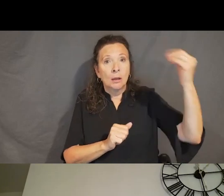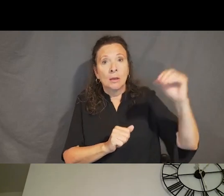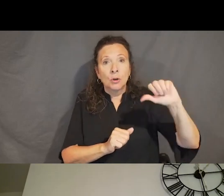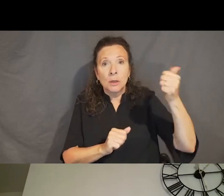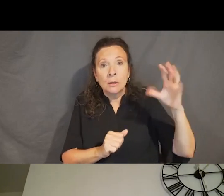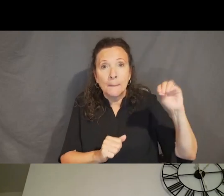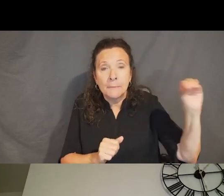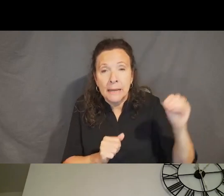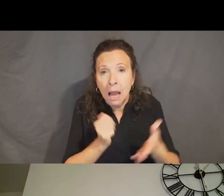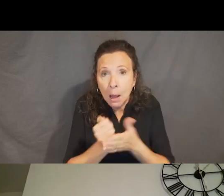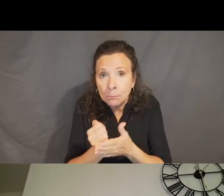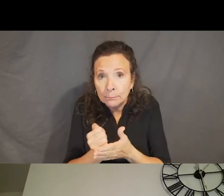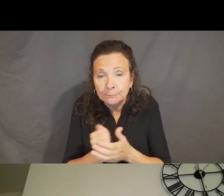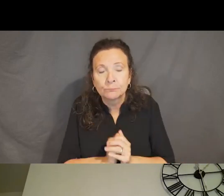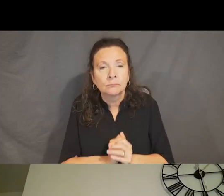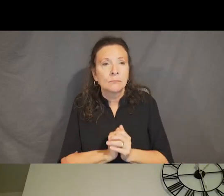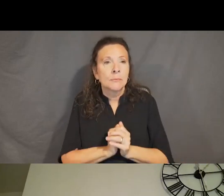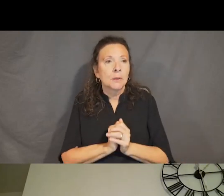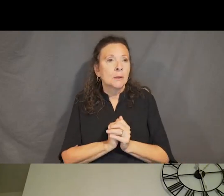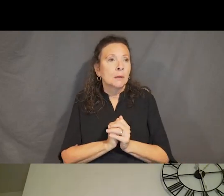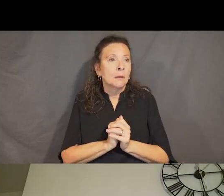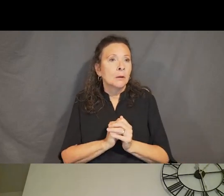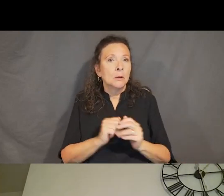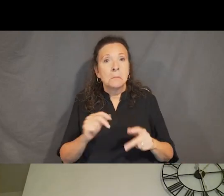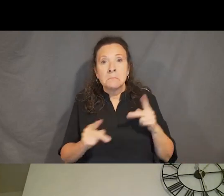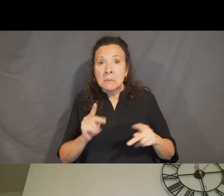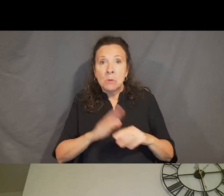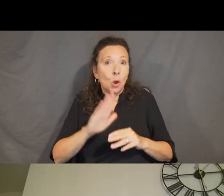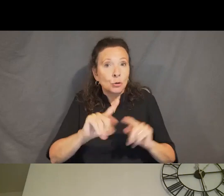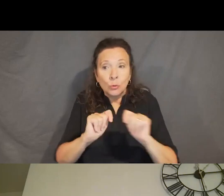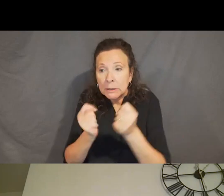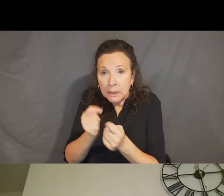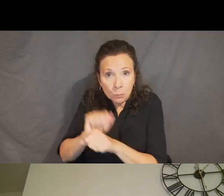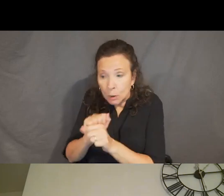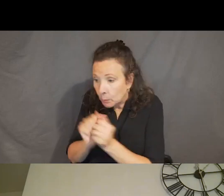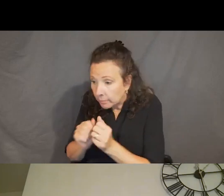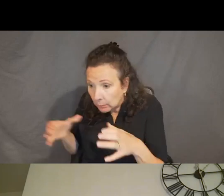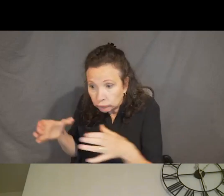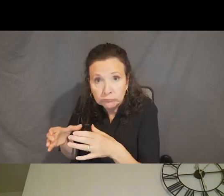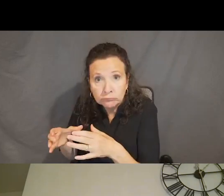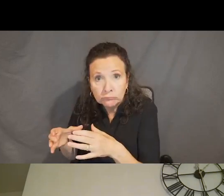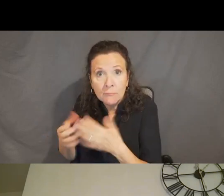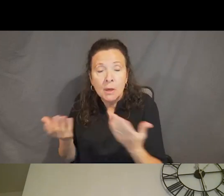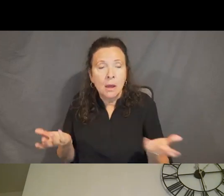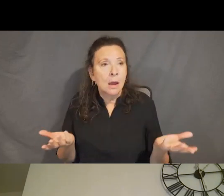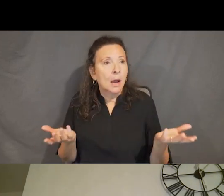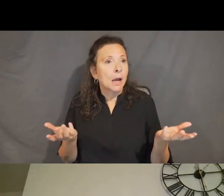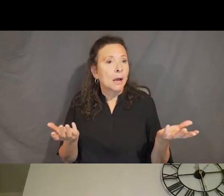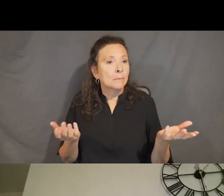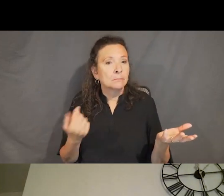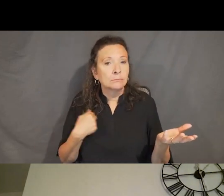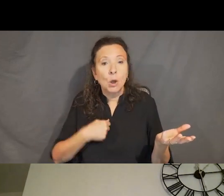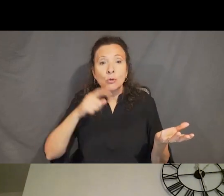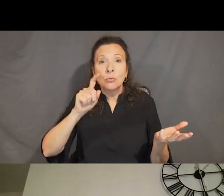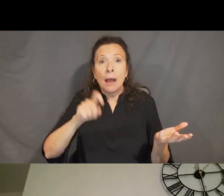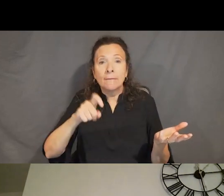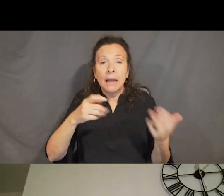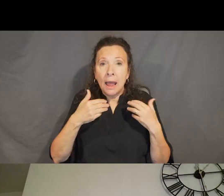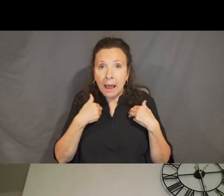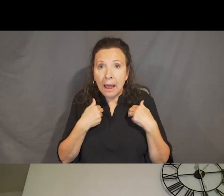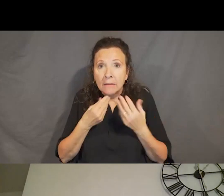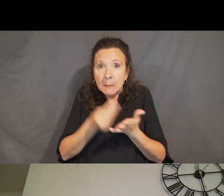be working with people just on your team? Do you have to have funds or anything in particular that